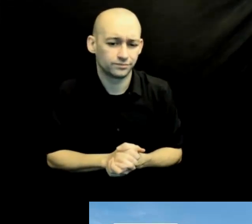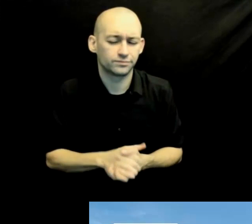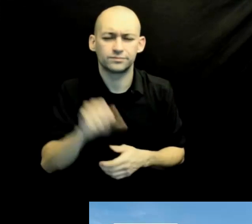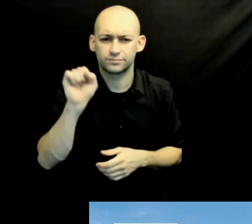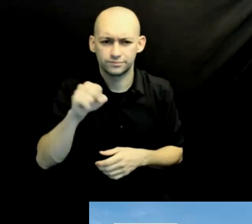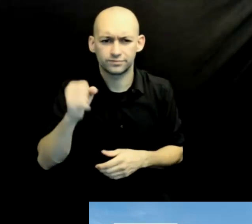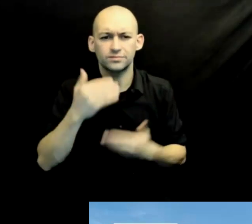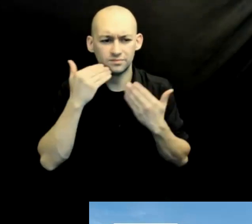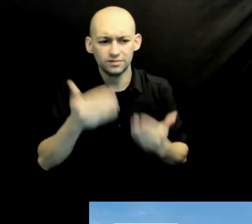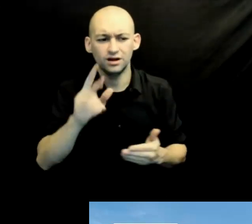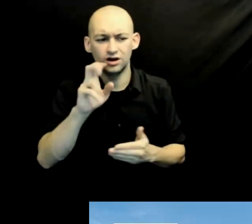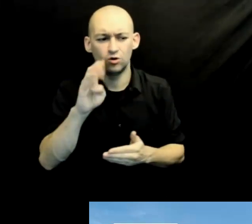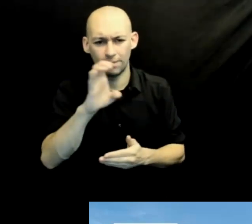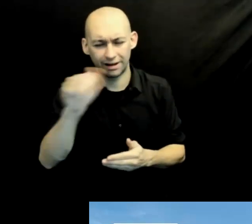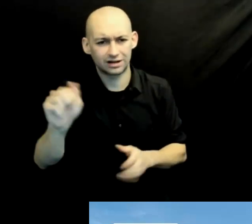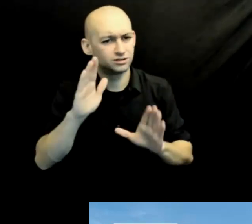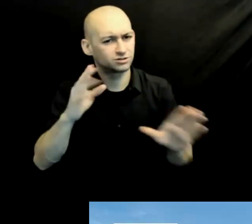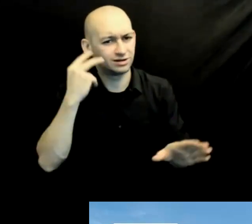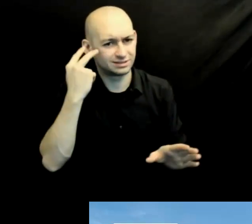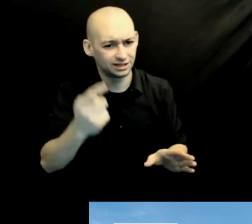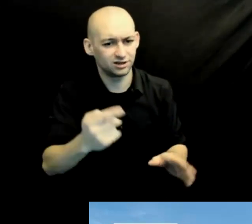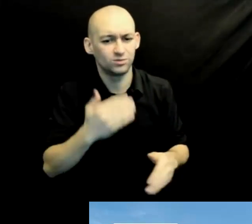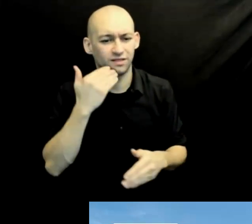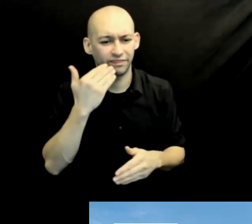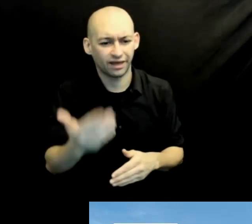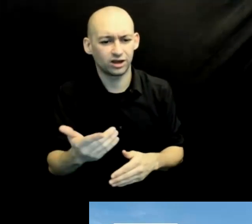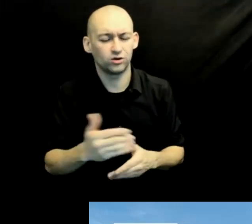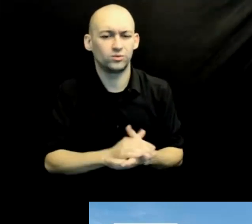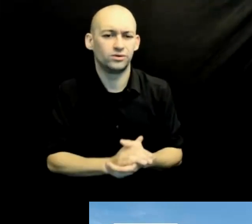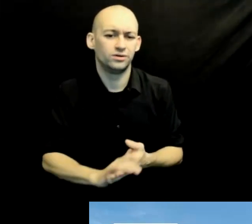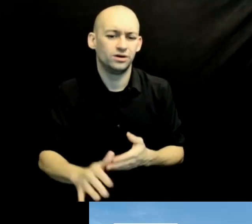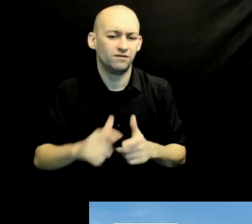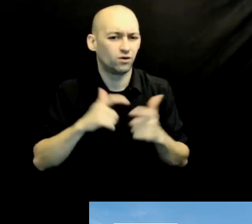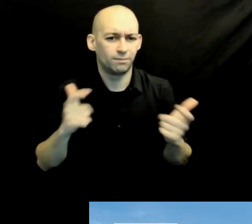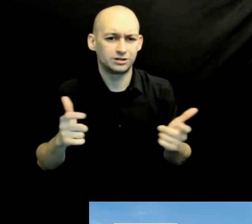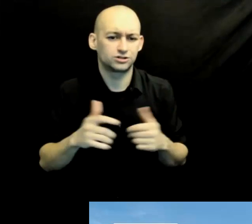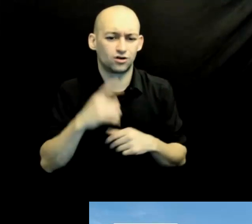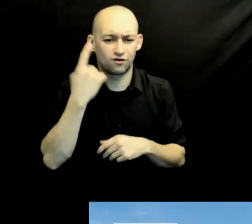you. And, Rebecca, it's great to see you. And just want to thank you so much for your leadership and